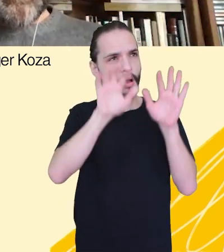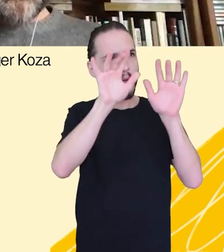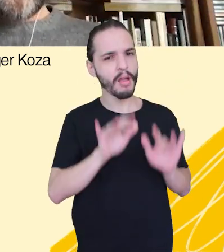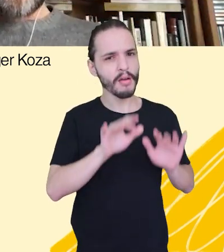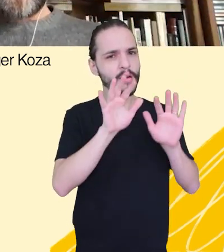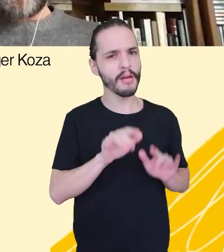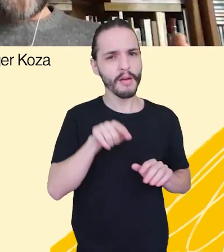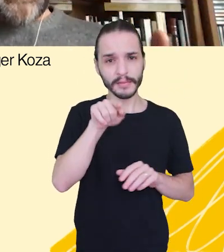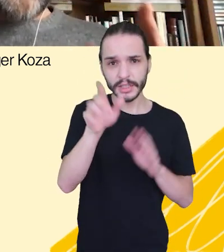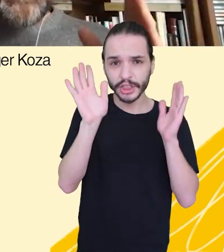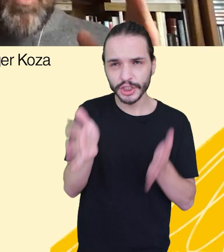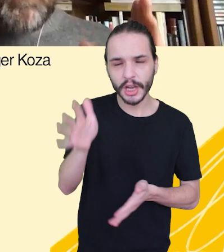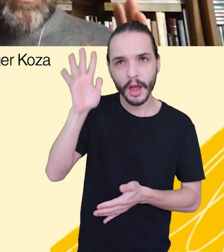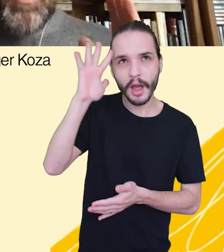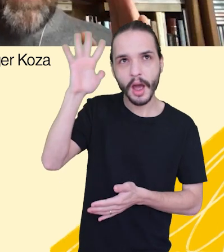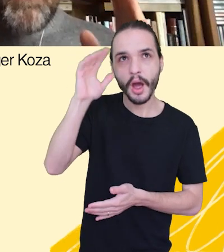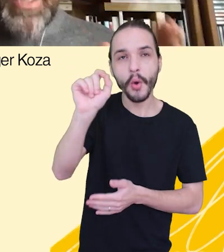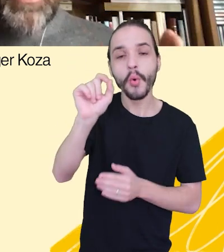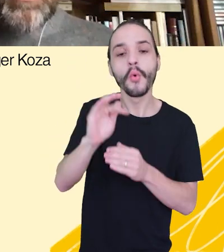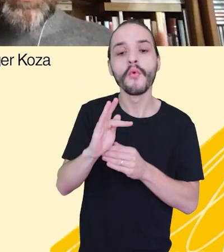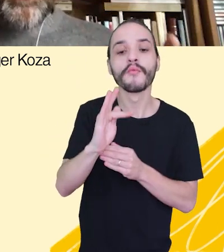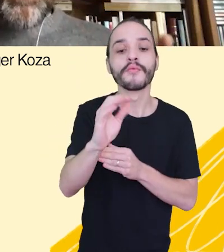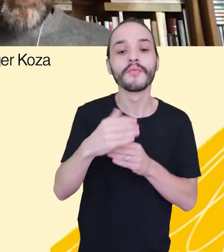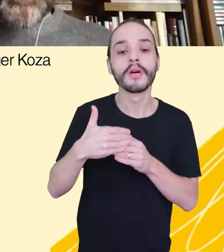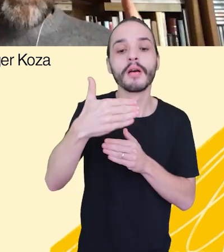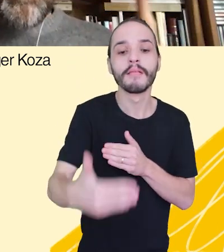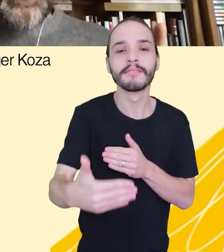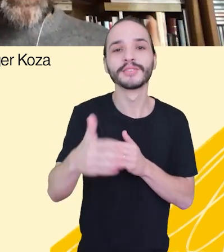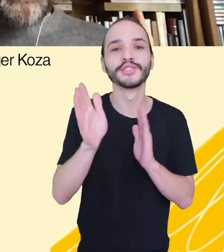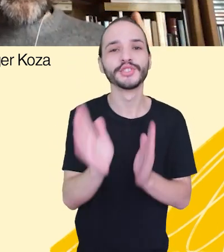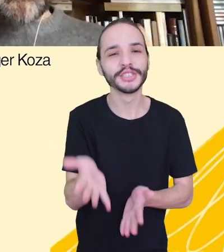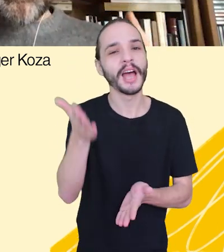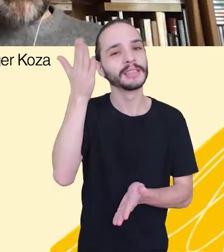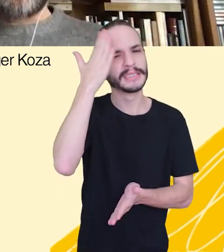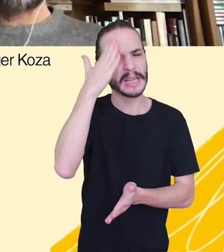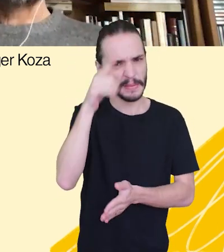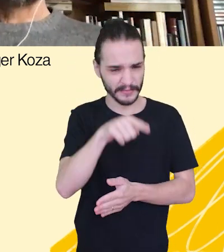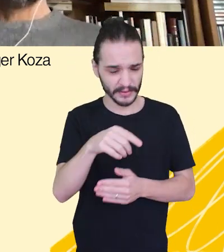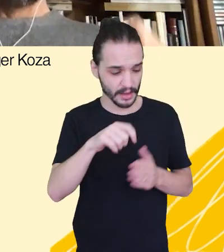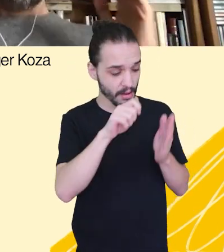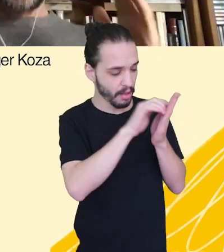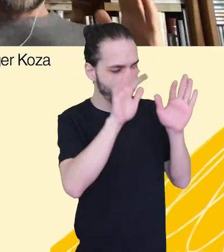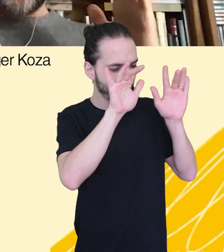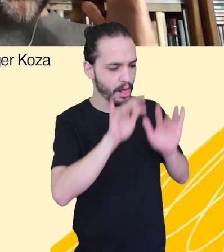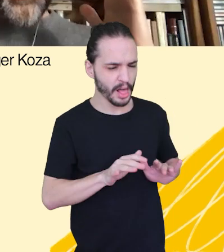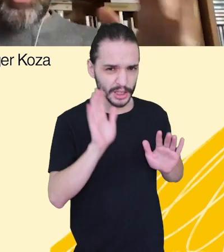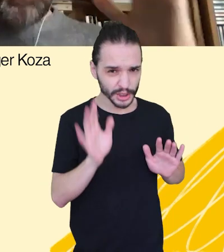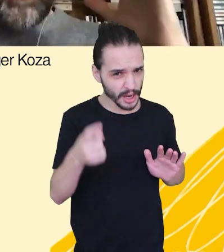So at that moment of the writing you also think in terms of what the shot